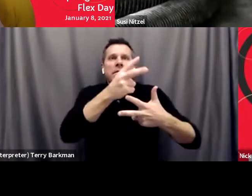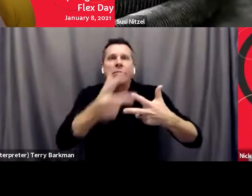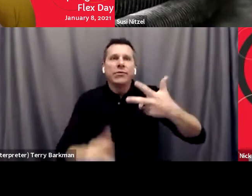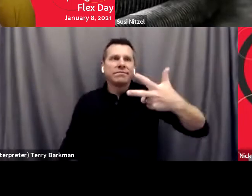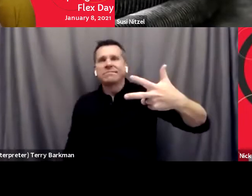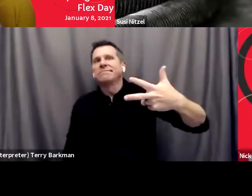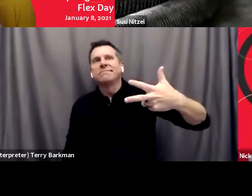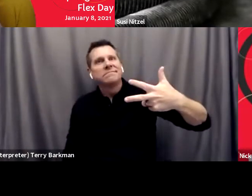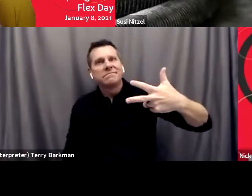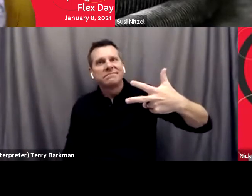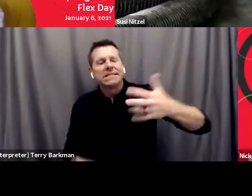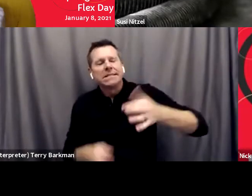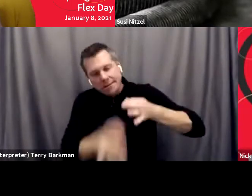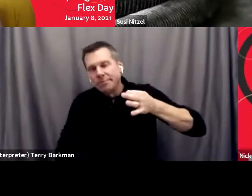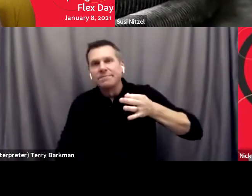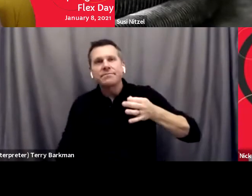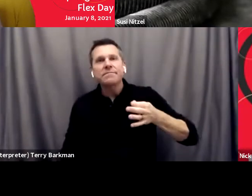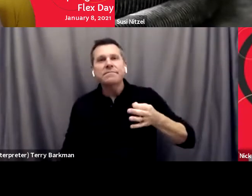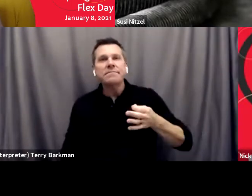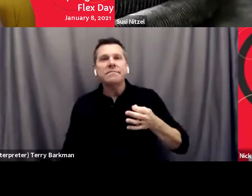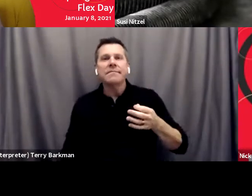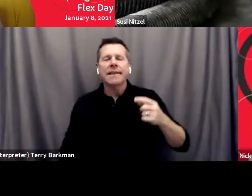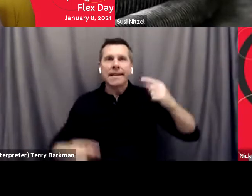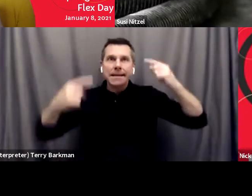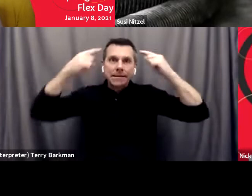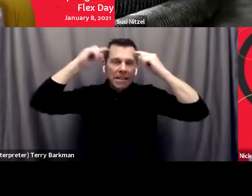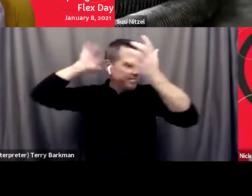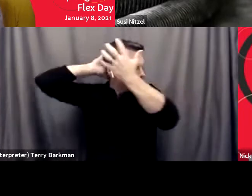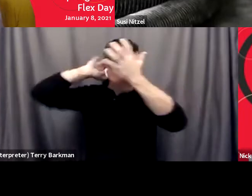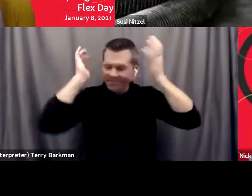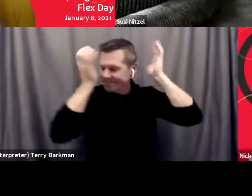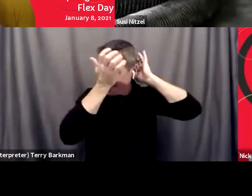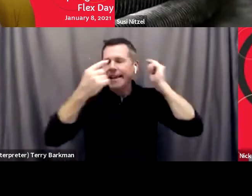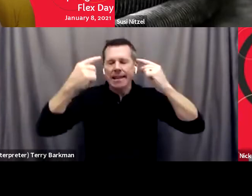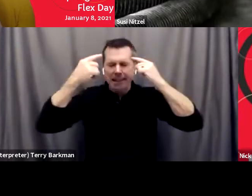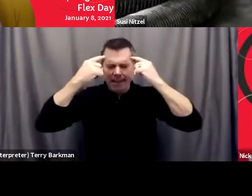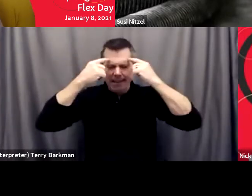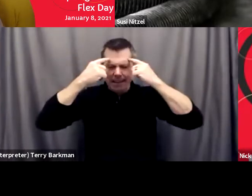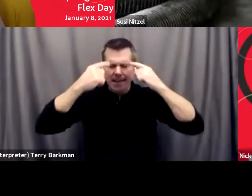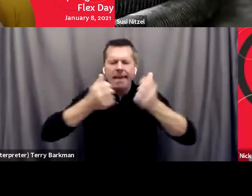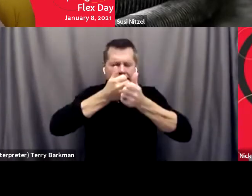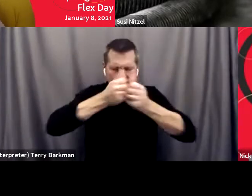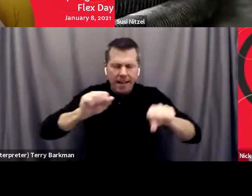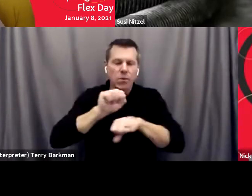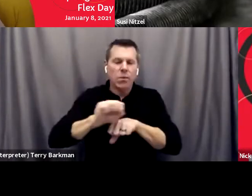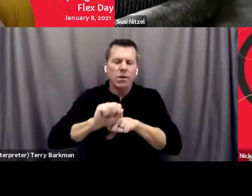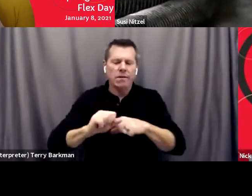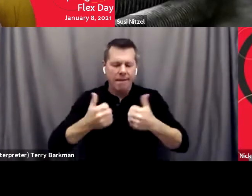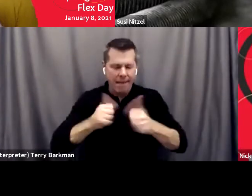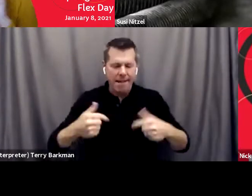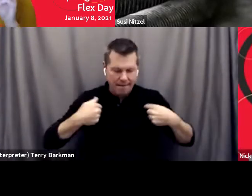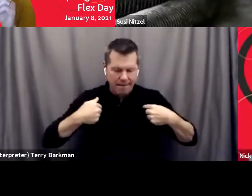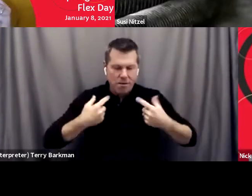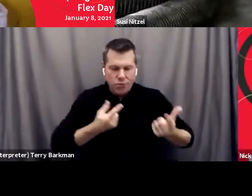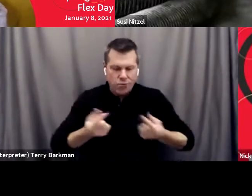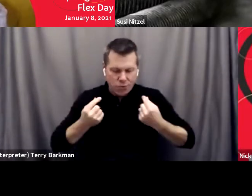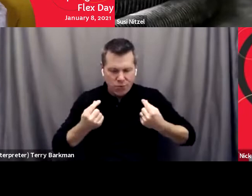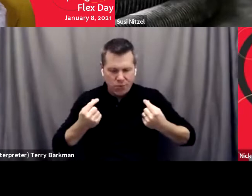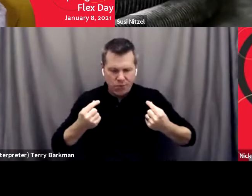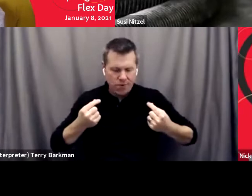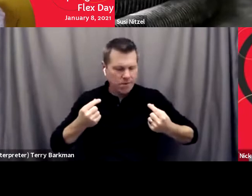front of the students, this is the mental shift that Susie's talking about, it's about thinking, Okay, what I do has an effect,